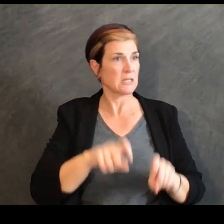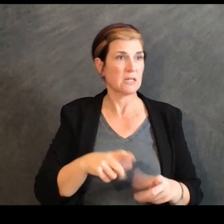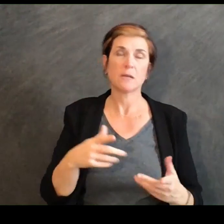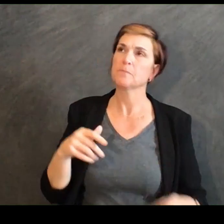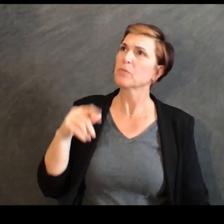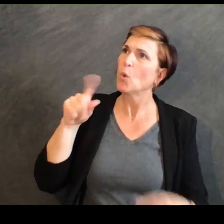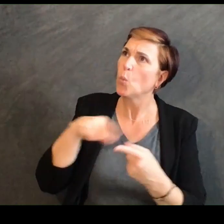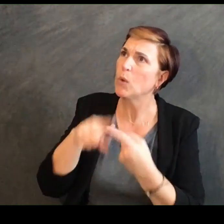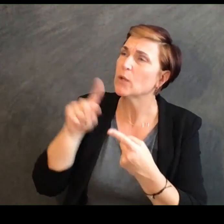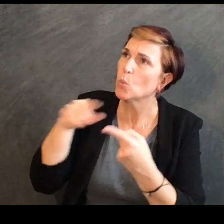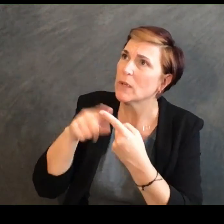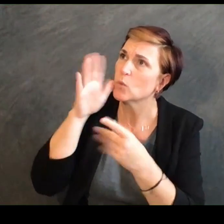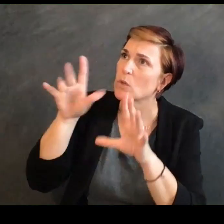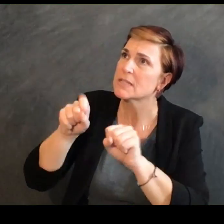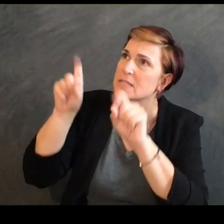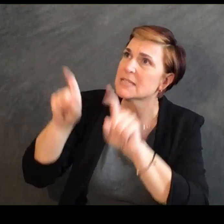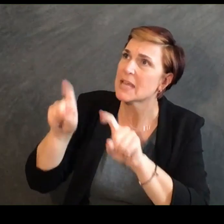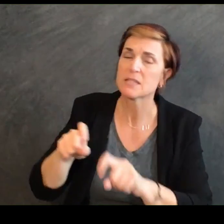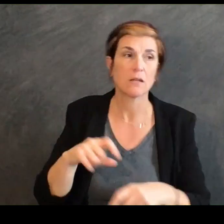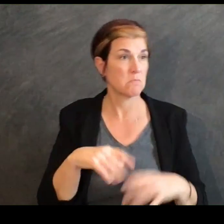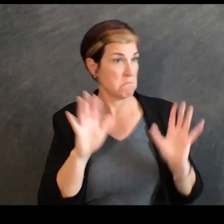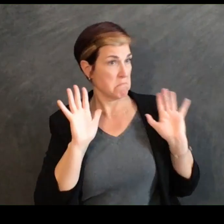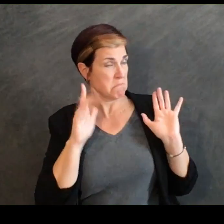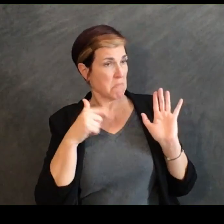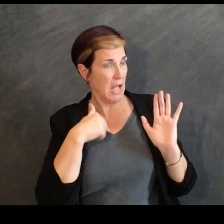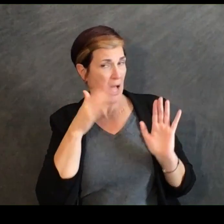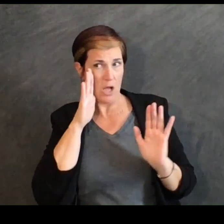ahead please go ahead